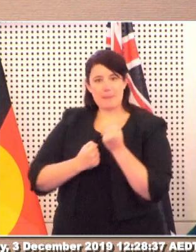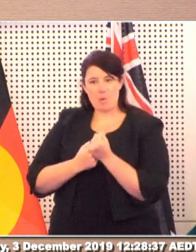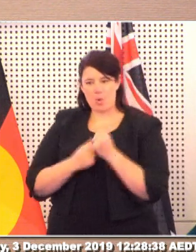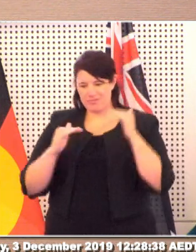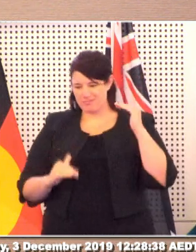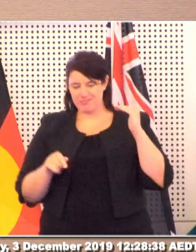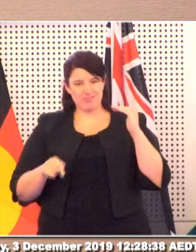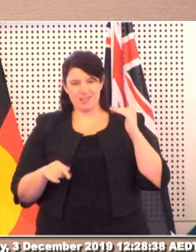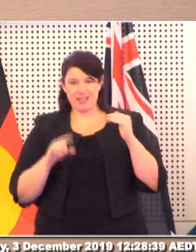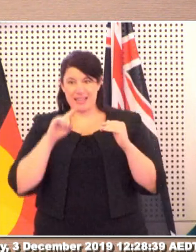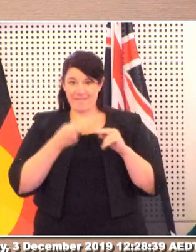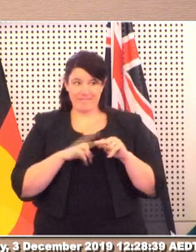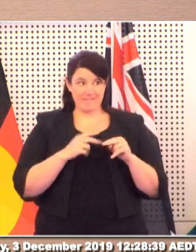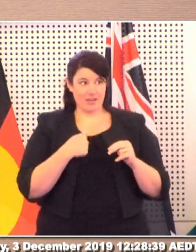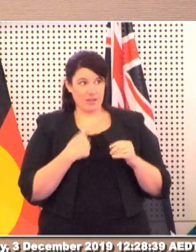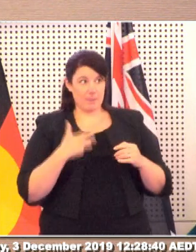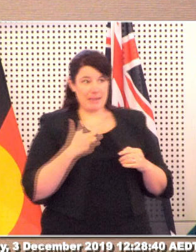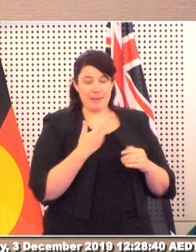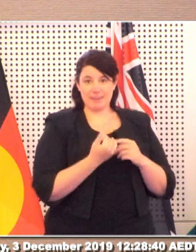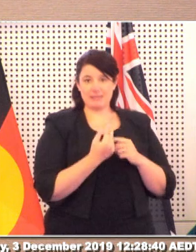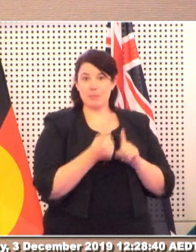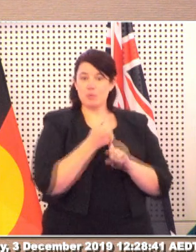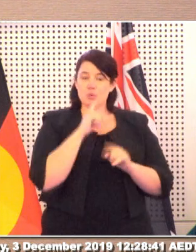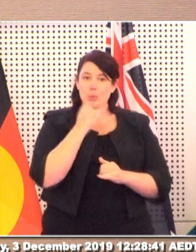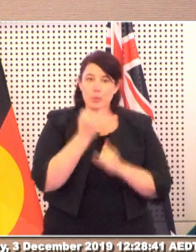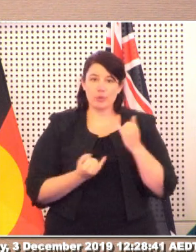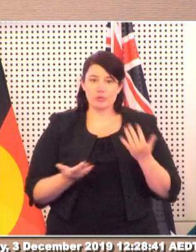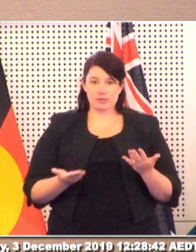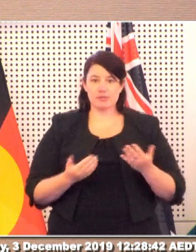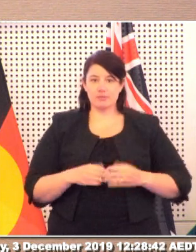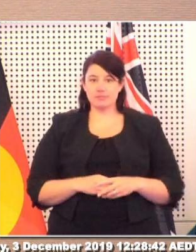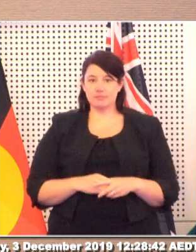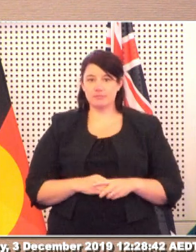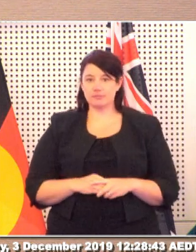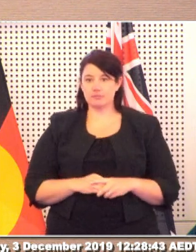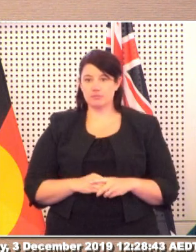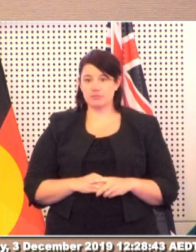And the limits of compliance systems, and the difference between audit and